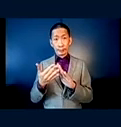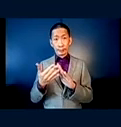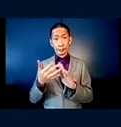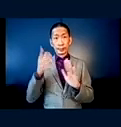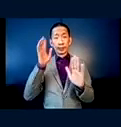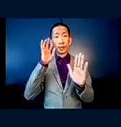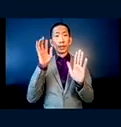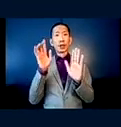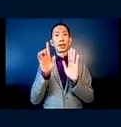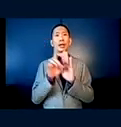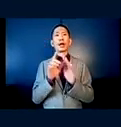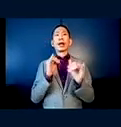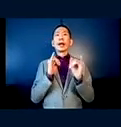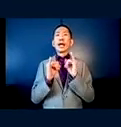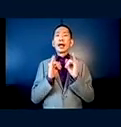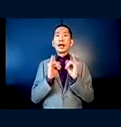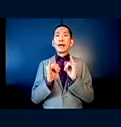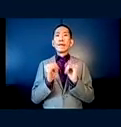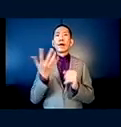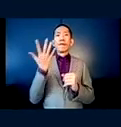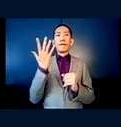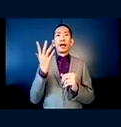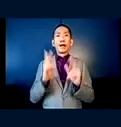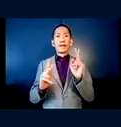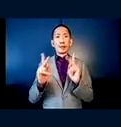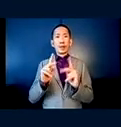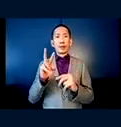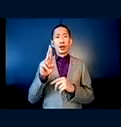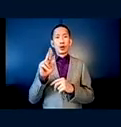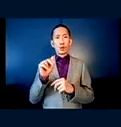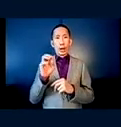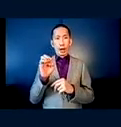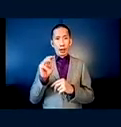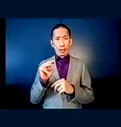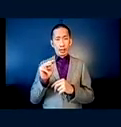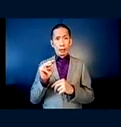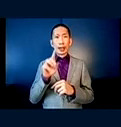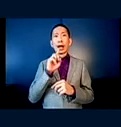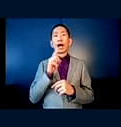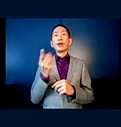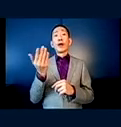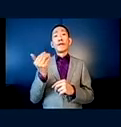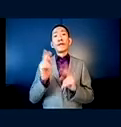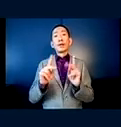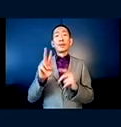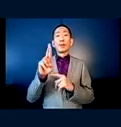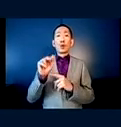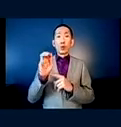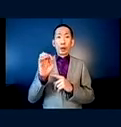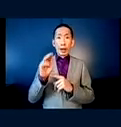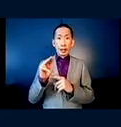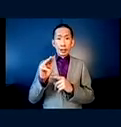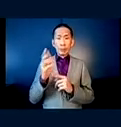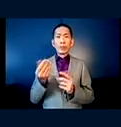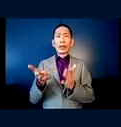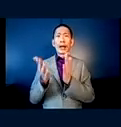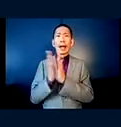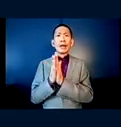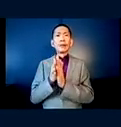WE WENT TO THE COMMUNITY, INTERVIEWED FIVE PEOPLE AT RANDOM, AND ACTUALLY 15 PEOPLE AT RANDOM, AND ASKED THEM, HEY,